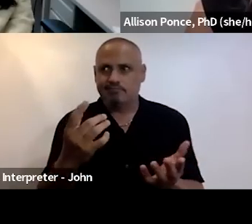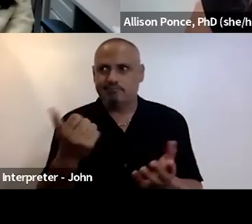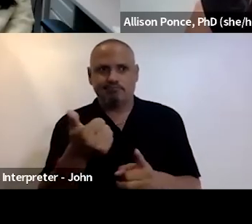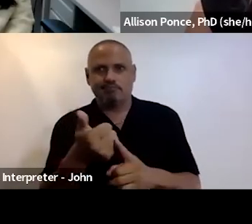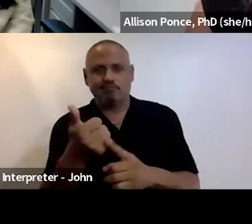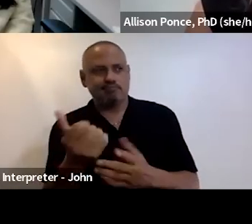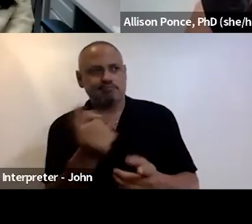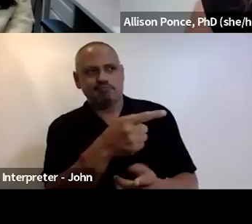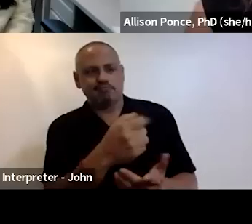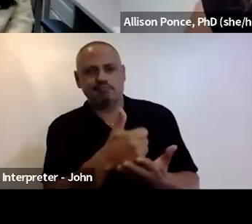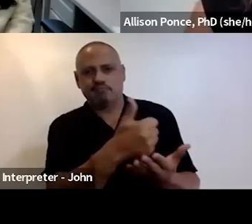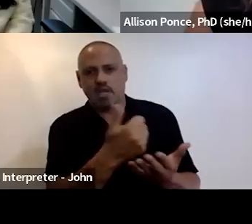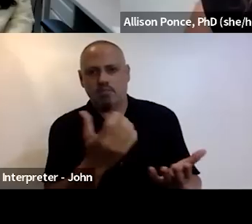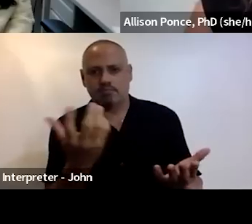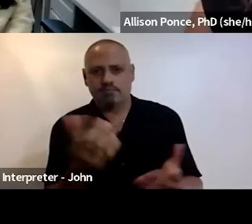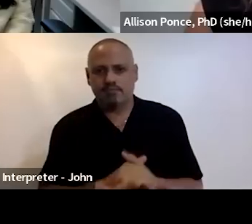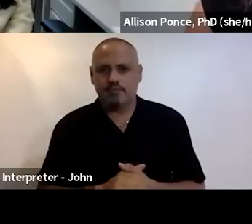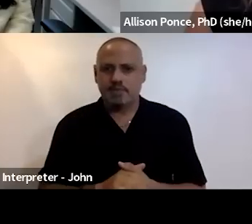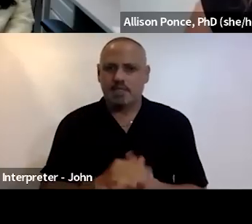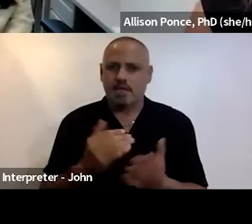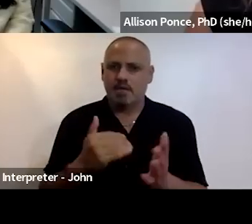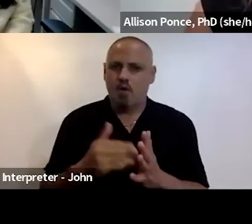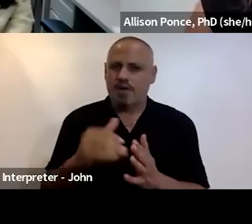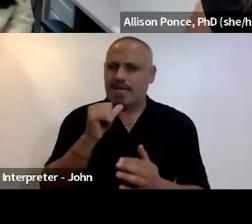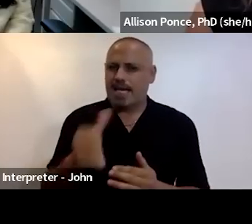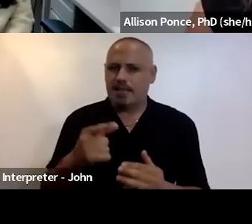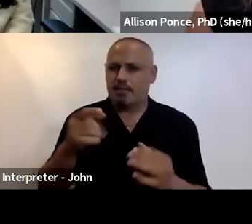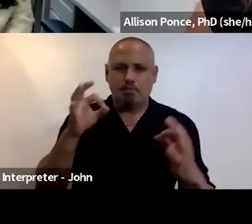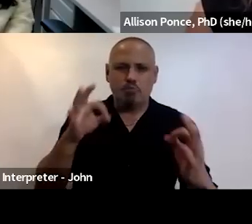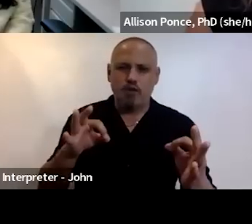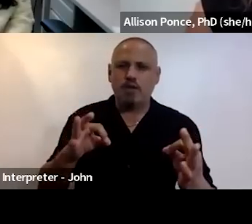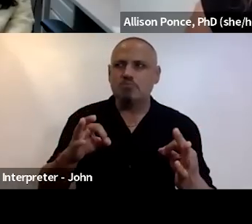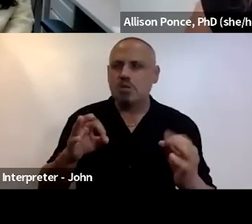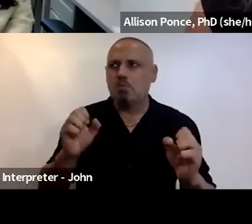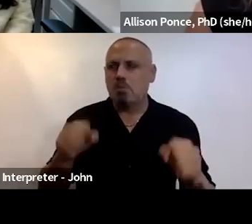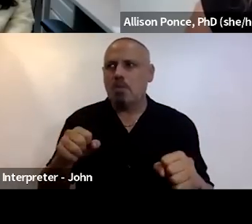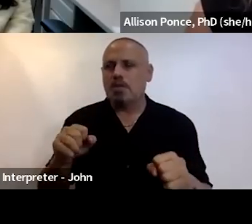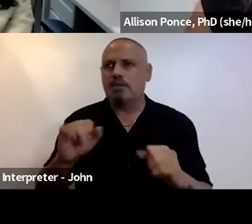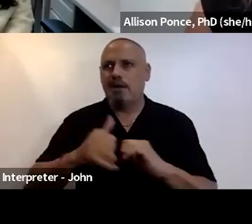I think, more often than not, That's not like that's the ideal, but that probably isn't the way the conversation goes.